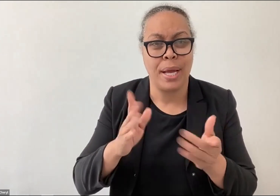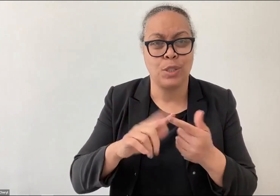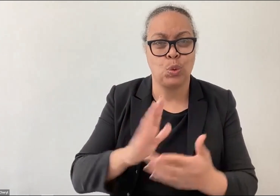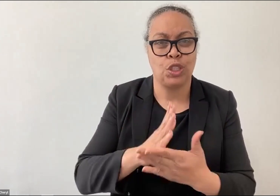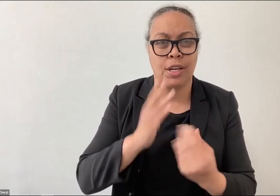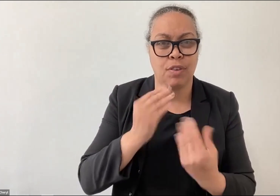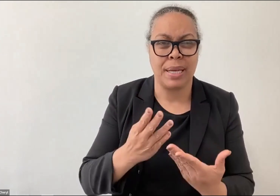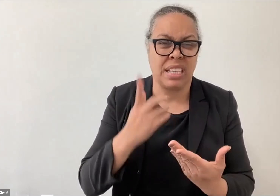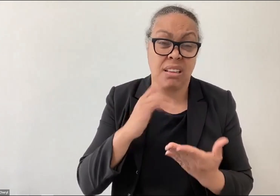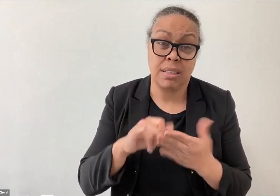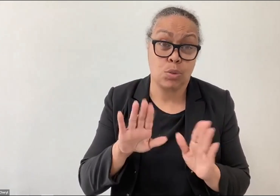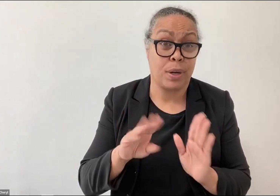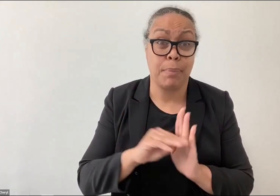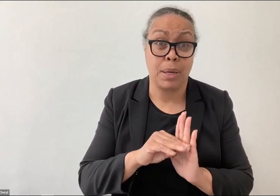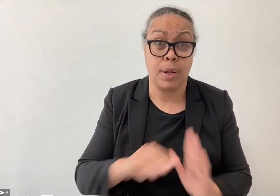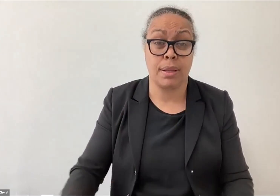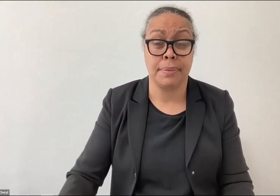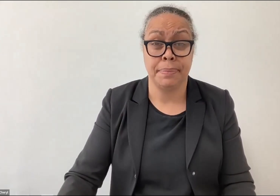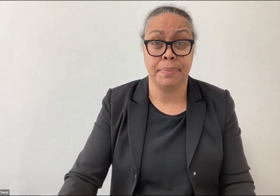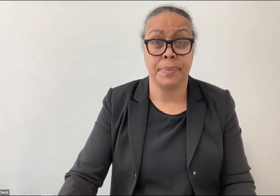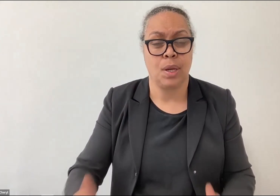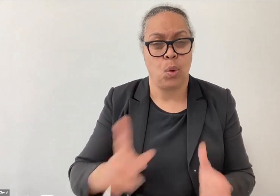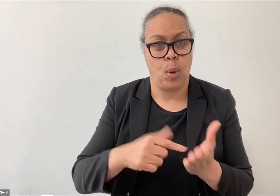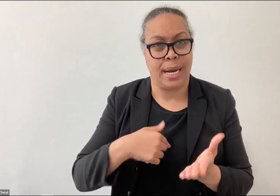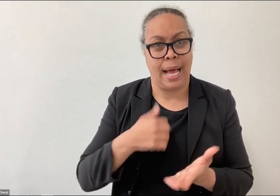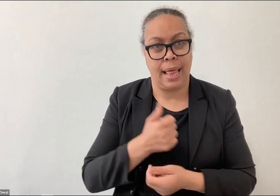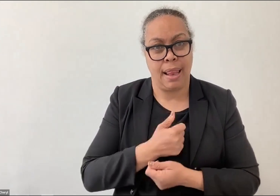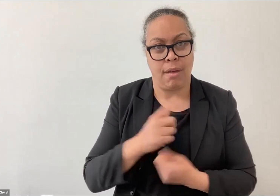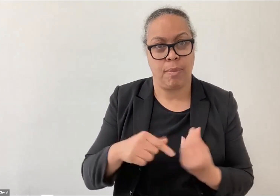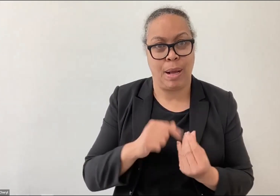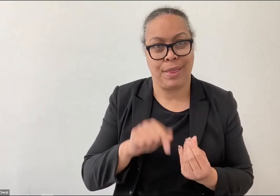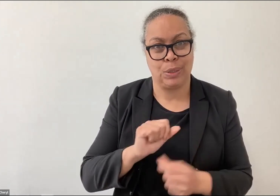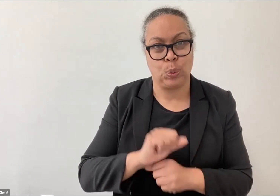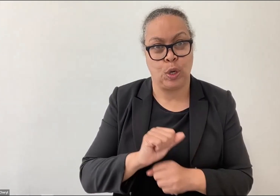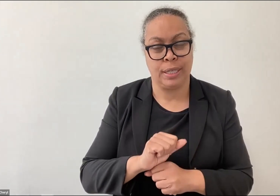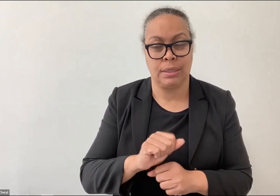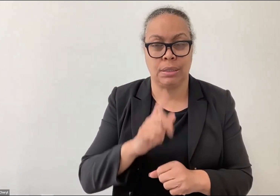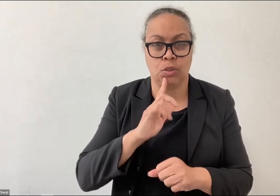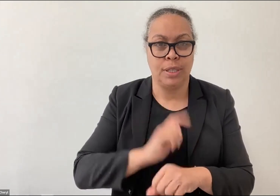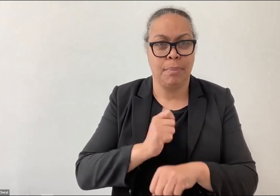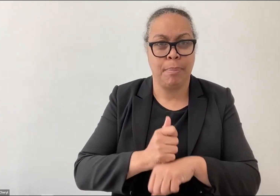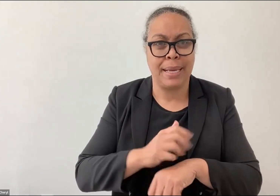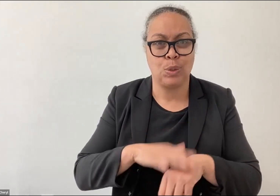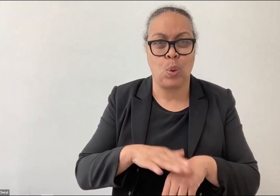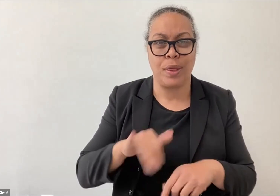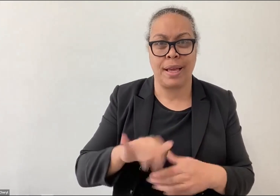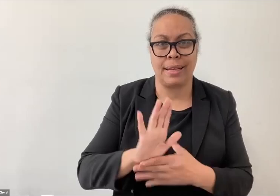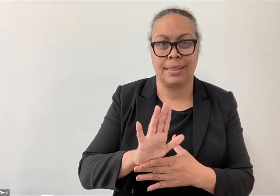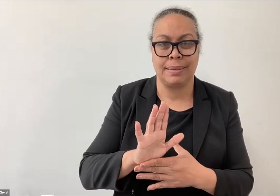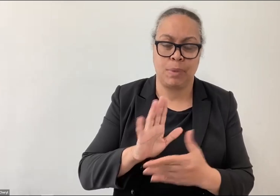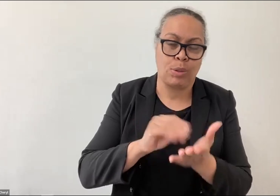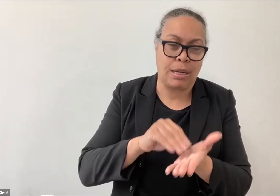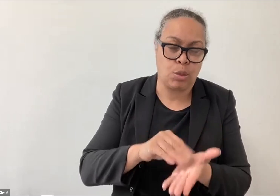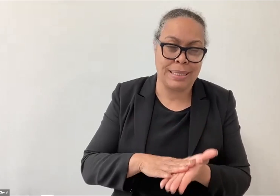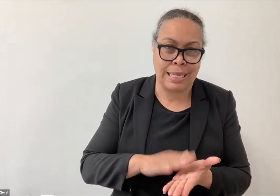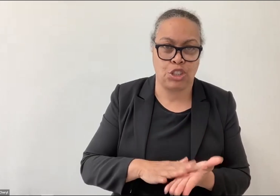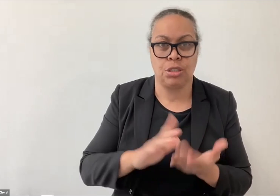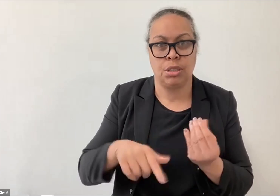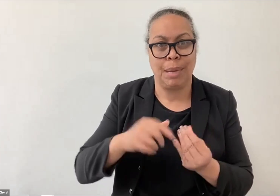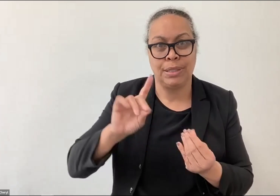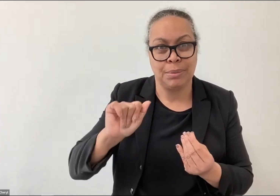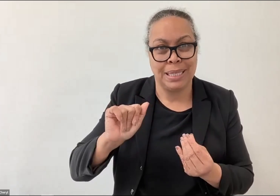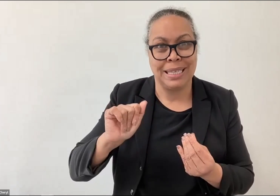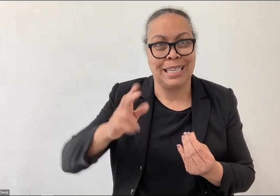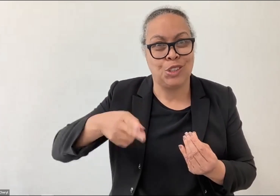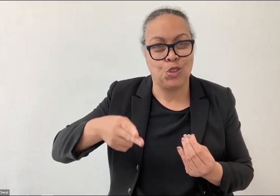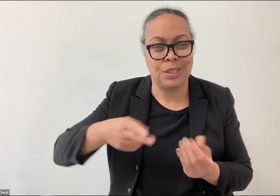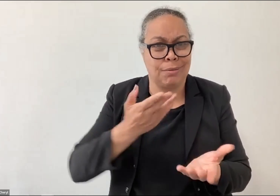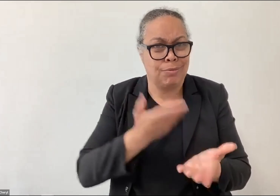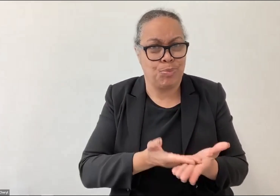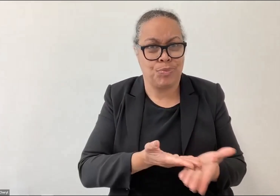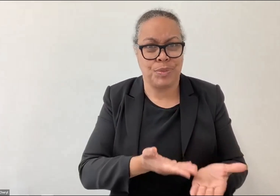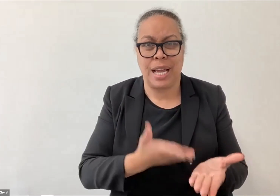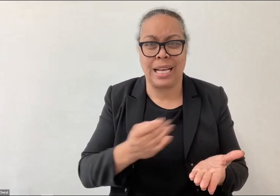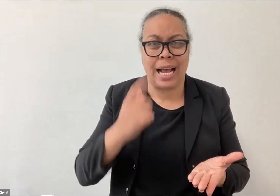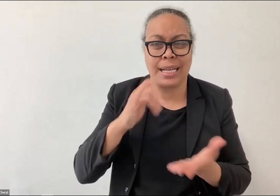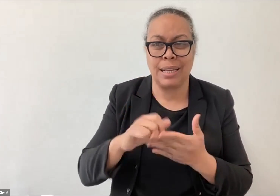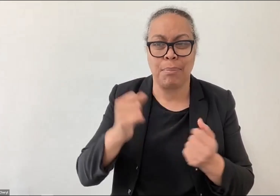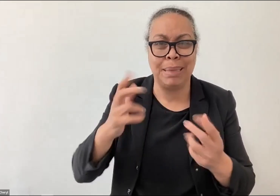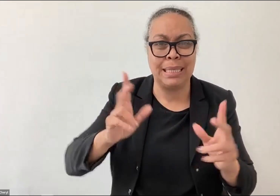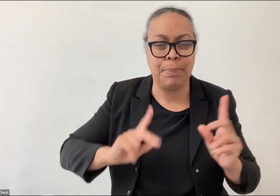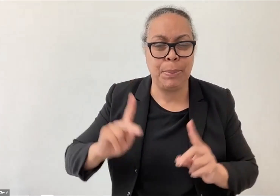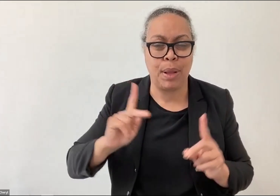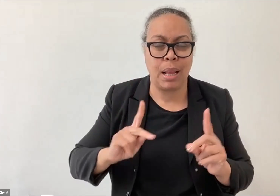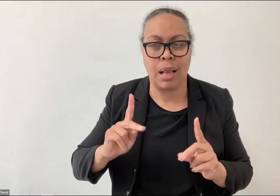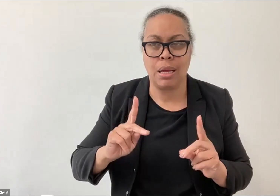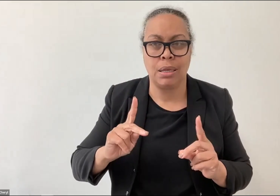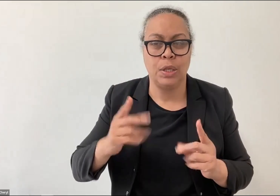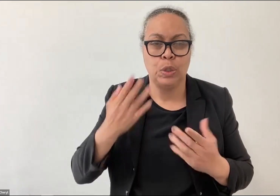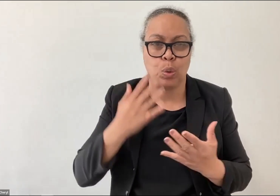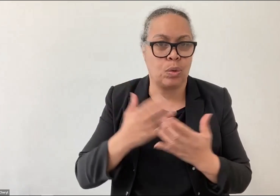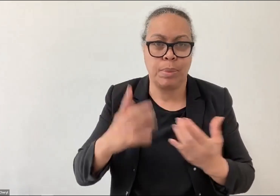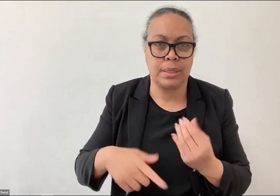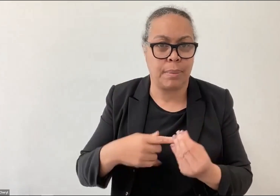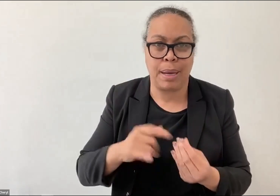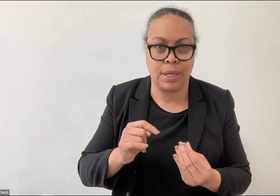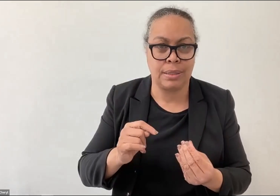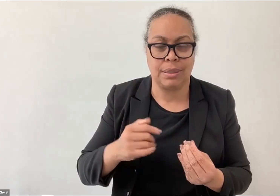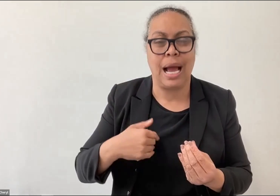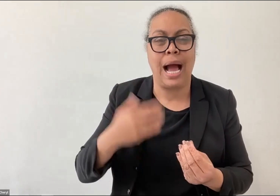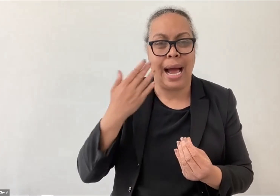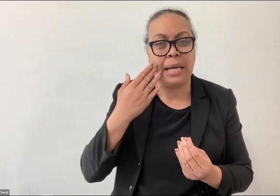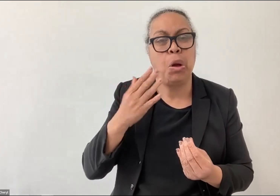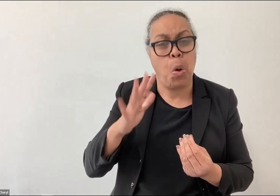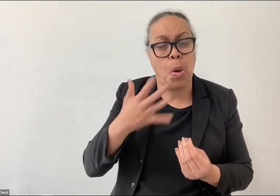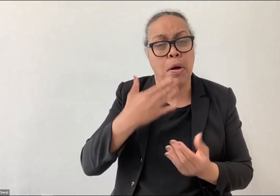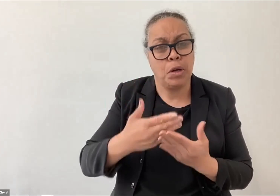I think it's a great model. what I love about this work is that it's based on the documentary the documentation of disability history which I think many people don't know much about and I know a reasonable amount about but